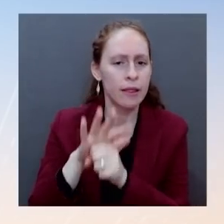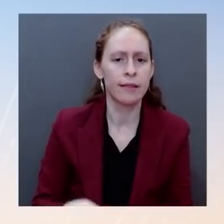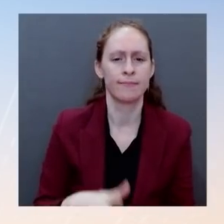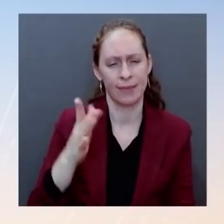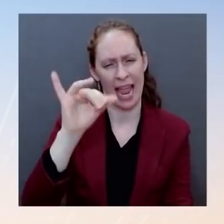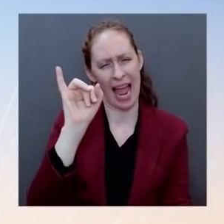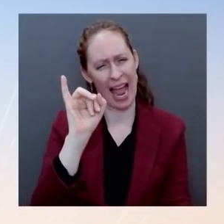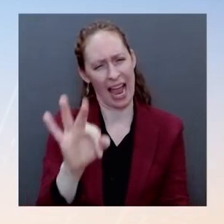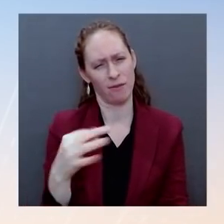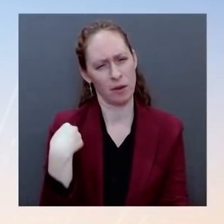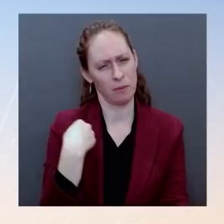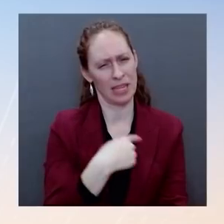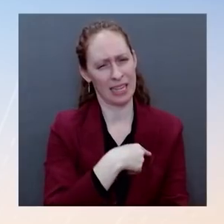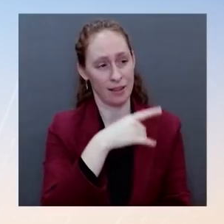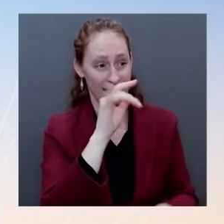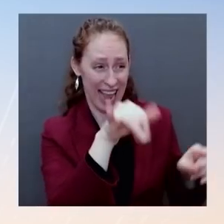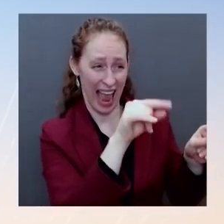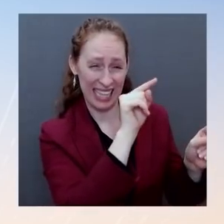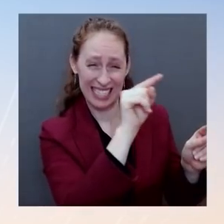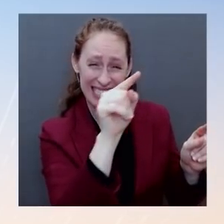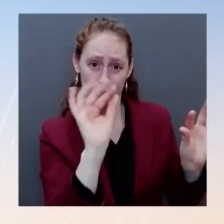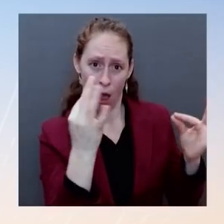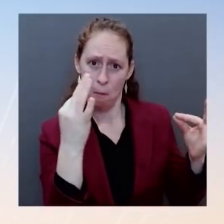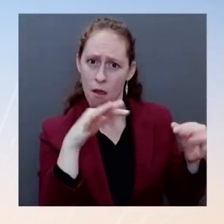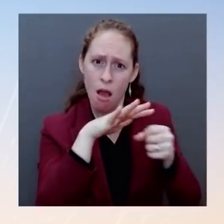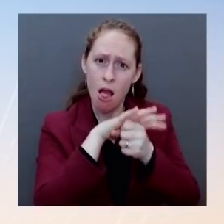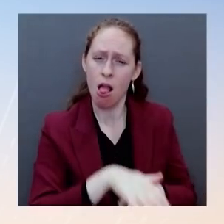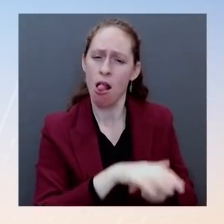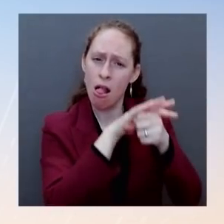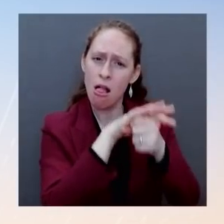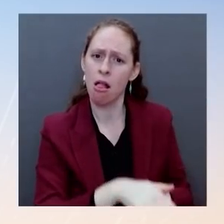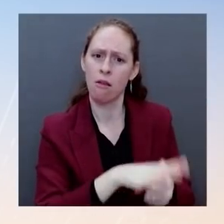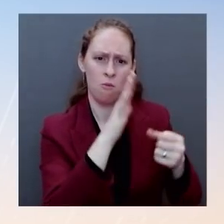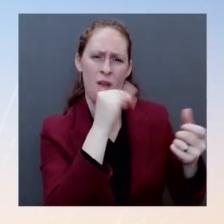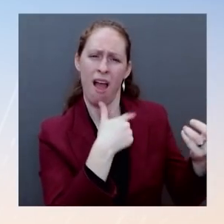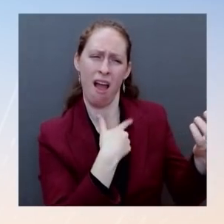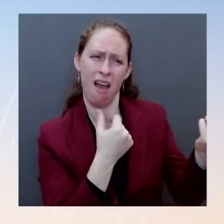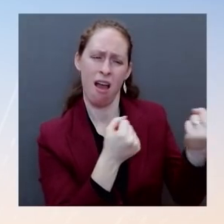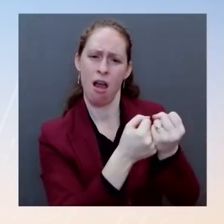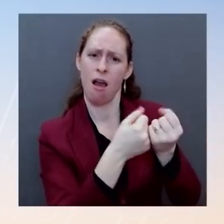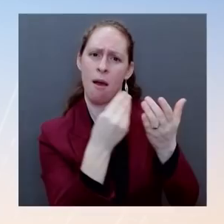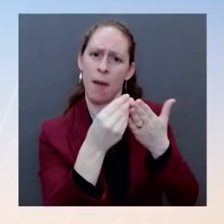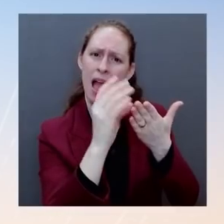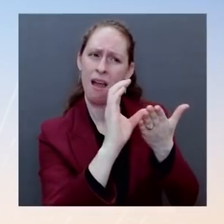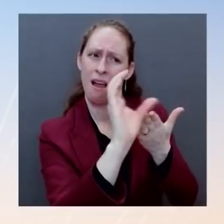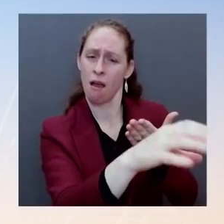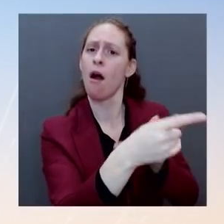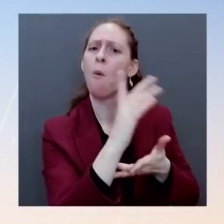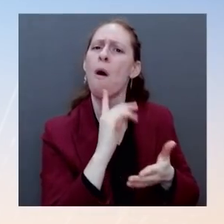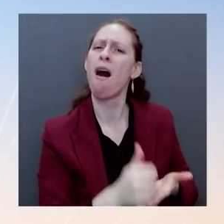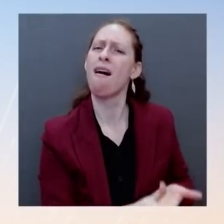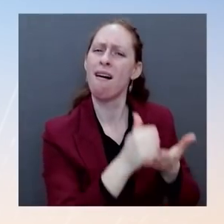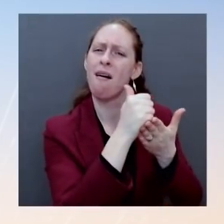You know, if every American family with kids knew they weren't going to pay more than 7 percent of their income in childcare, that would be a big weight off their shoulders;